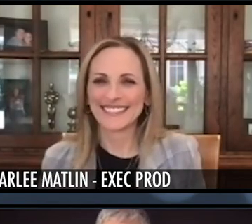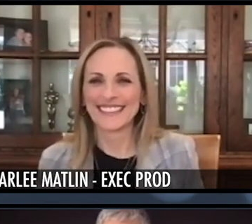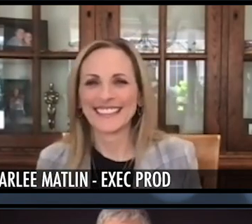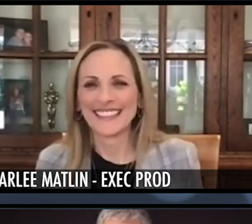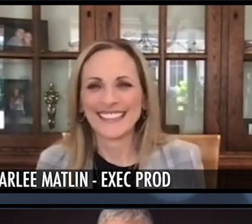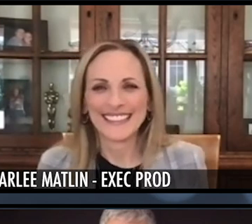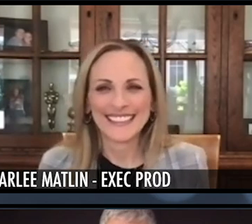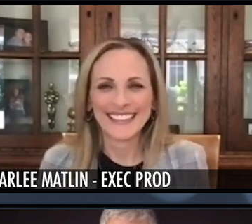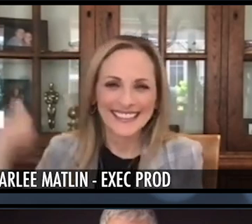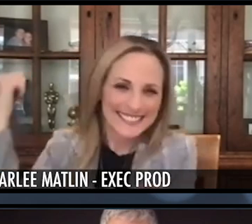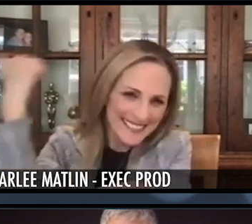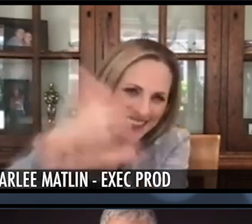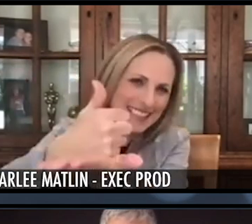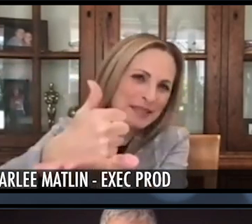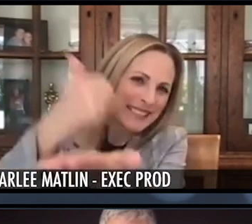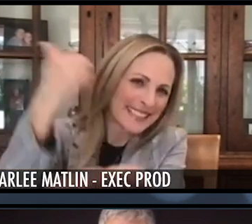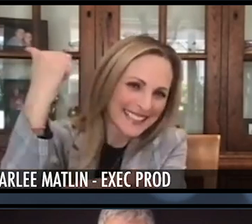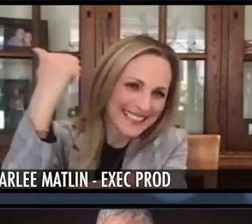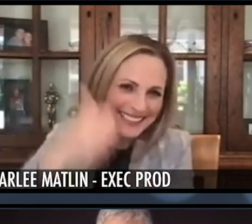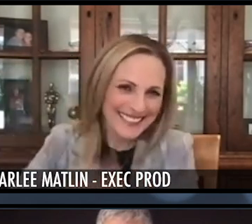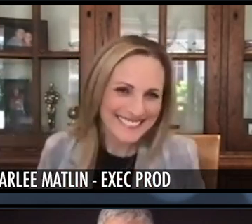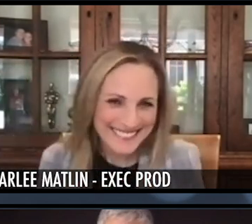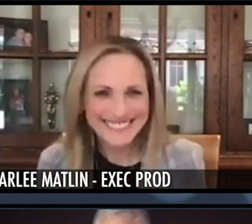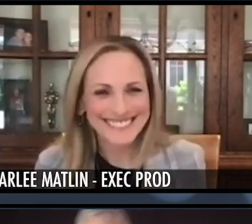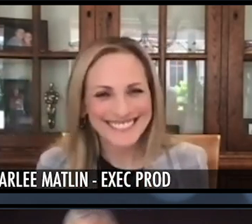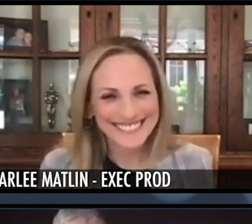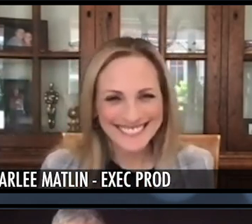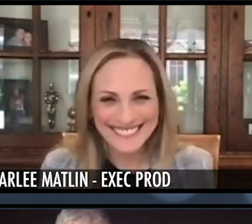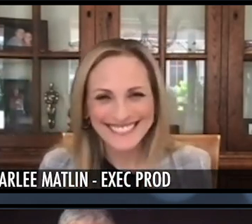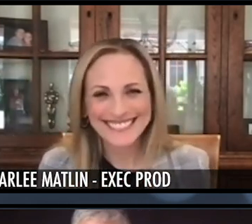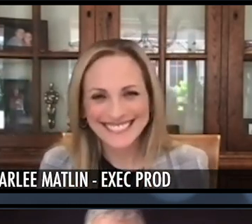Marlee: Amen to that! Amen to that.